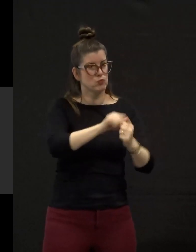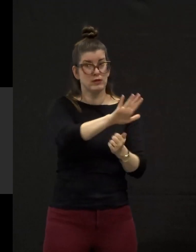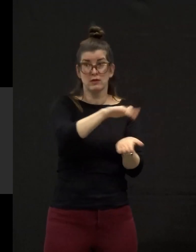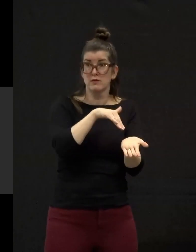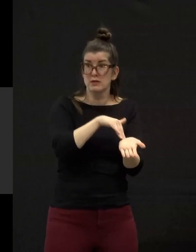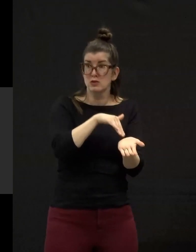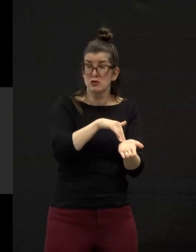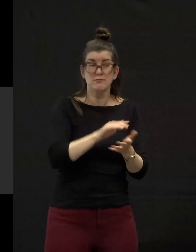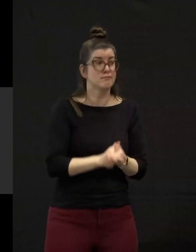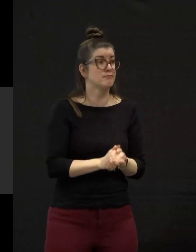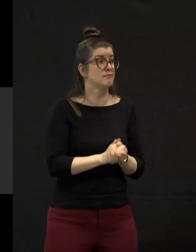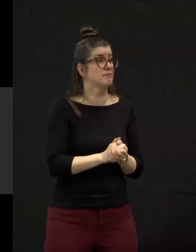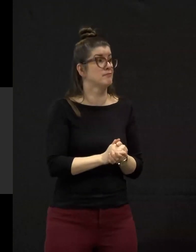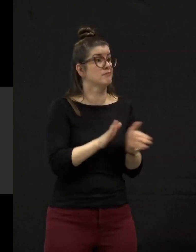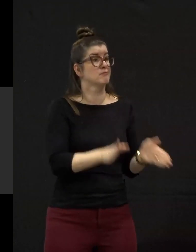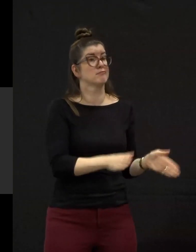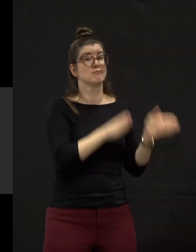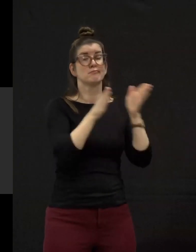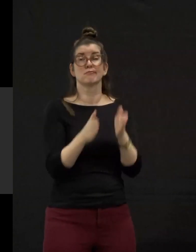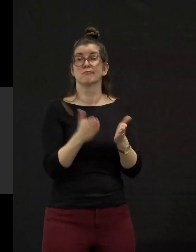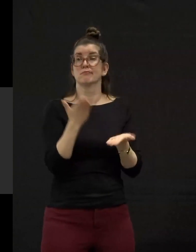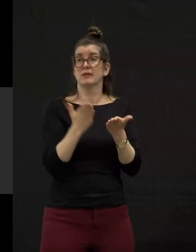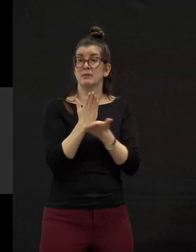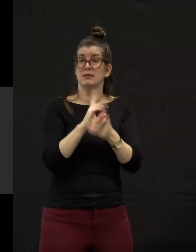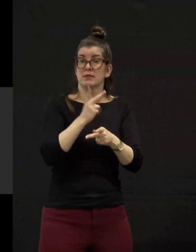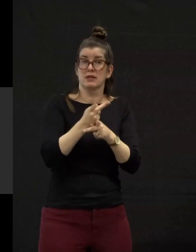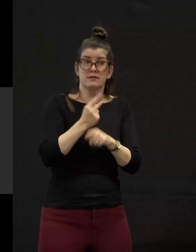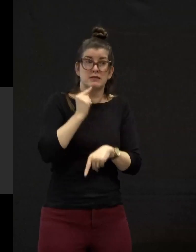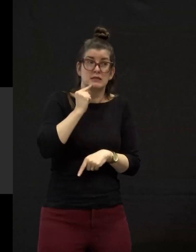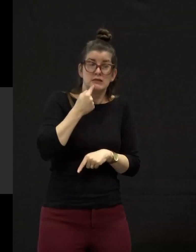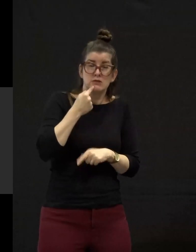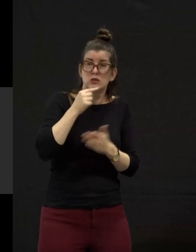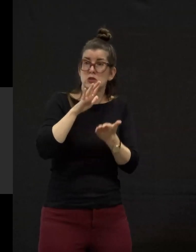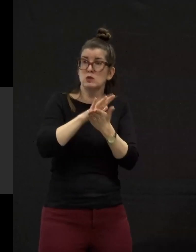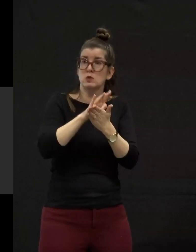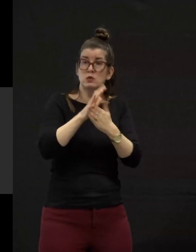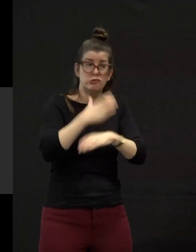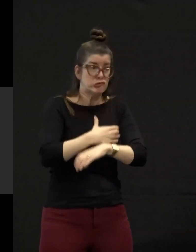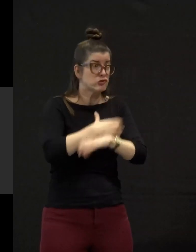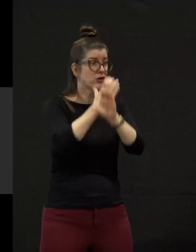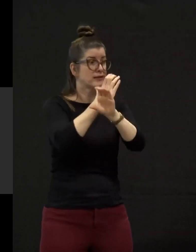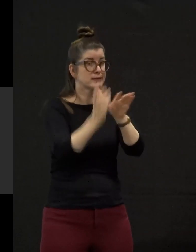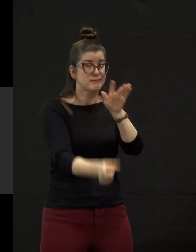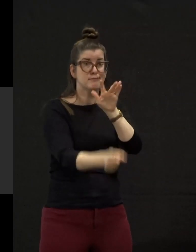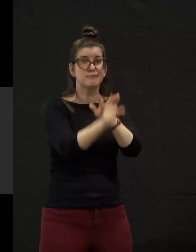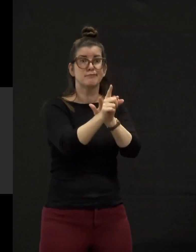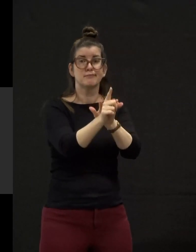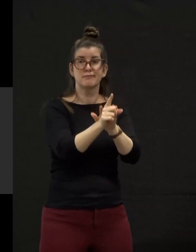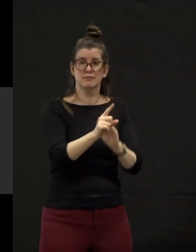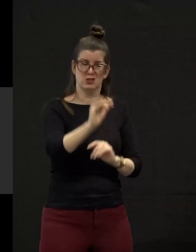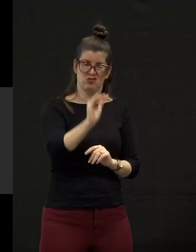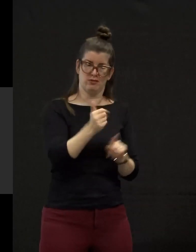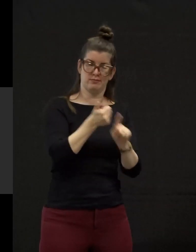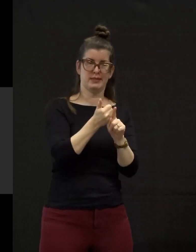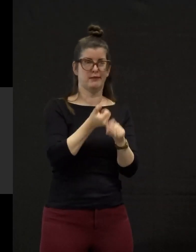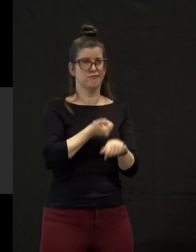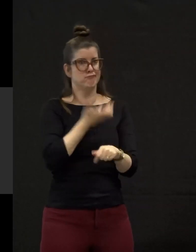or there's been some sort of a serious school crisis event where the child made a statement to their counselor